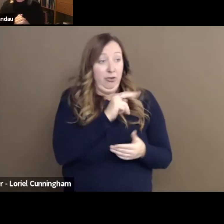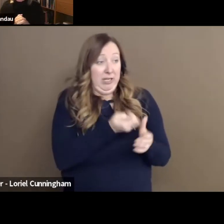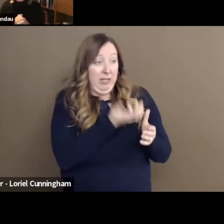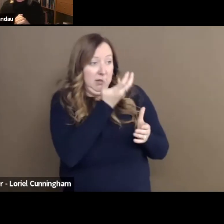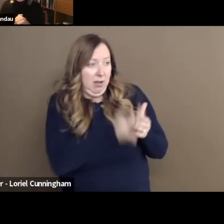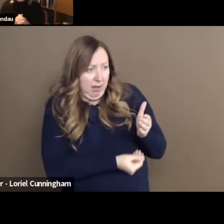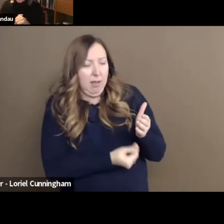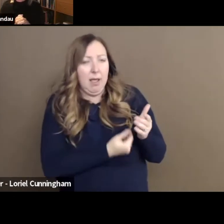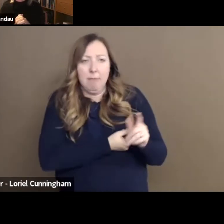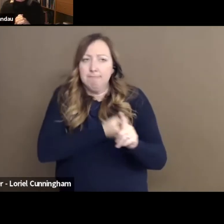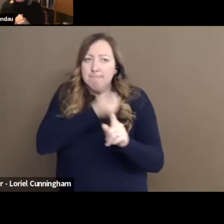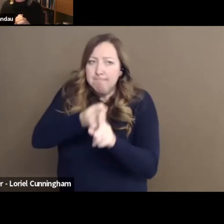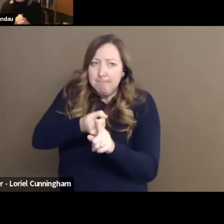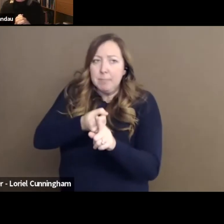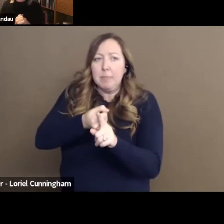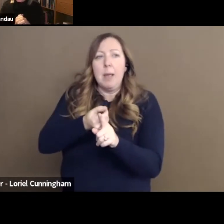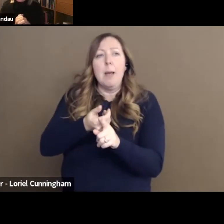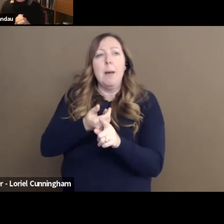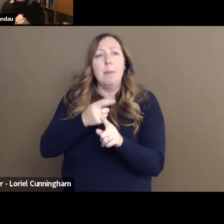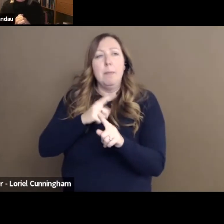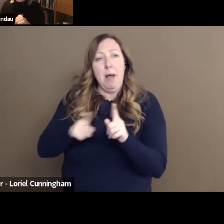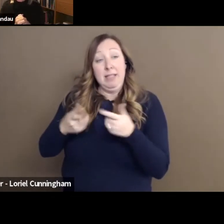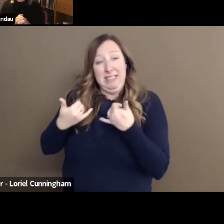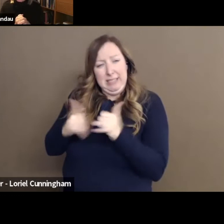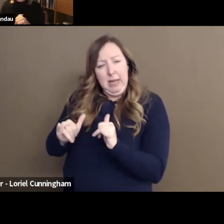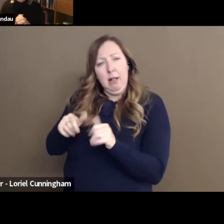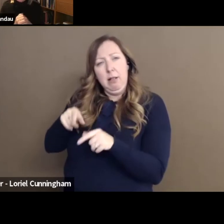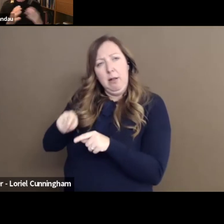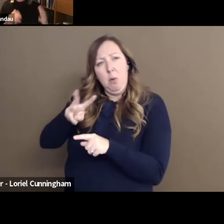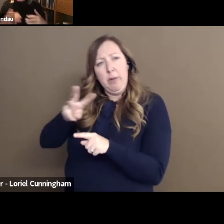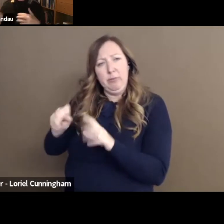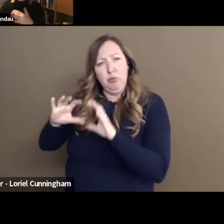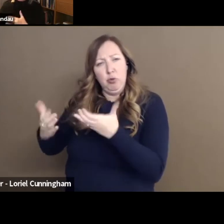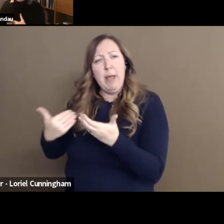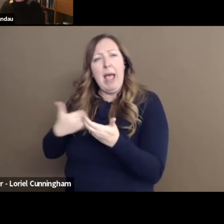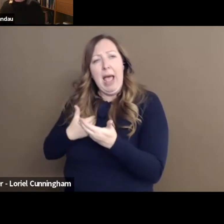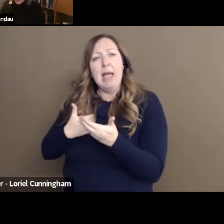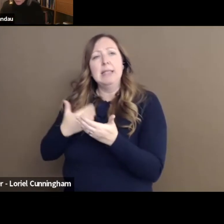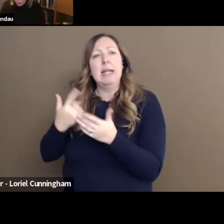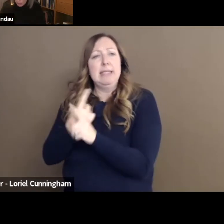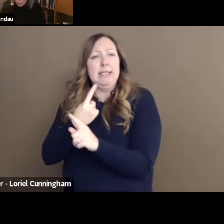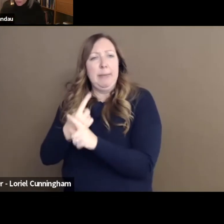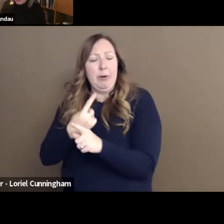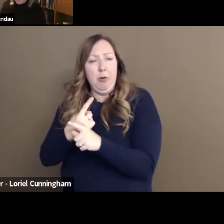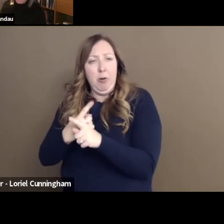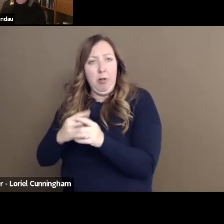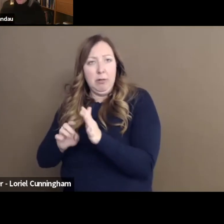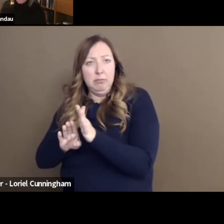respect patterns of typical developmental trajectories across